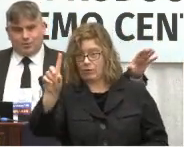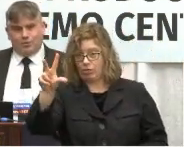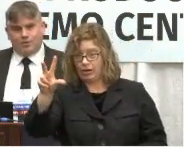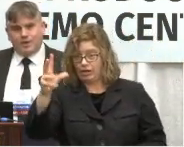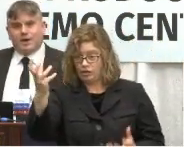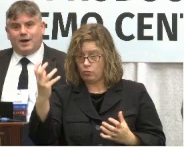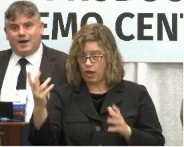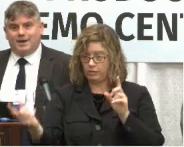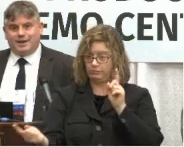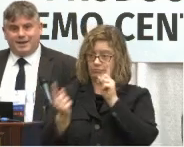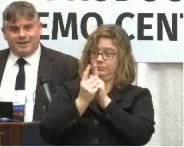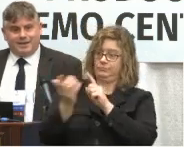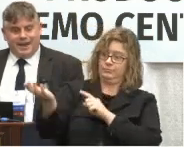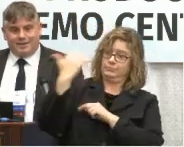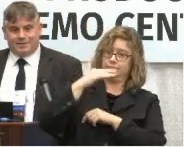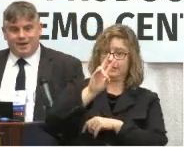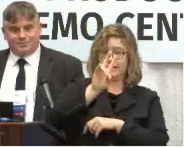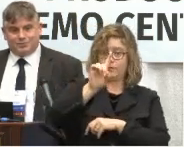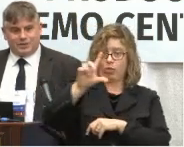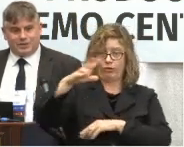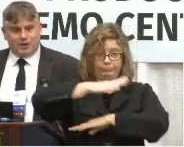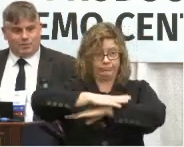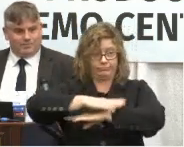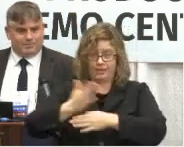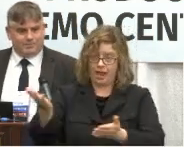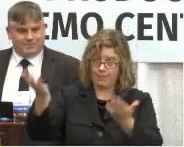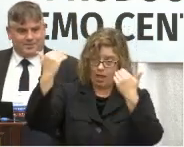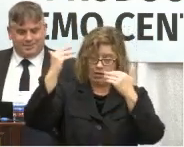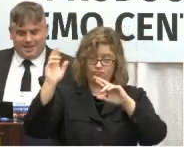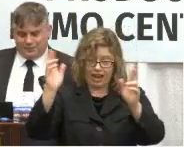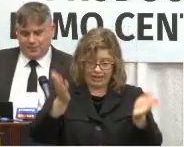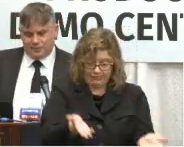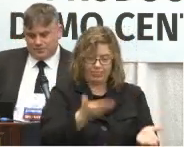we'll have it out and ready to go. Thanks very much.